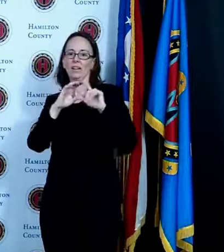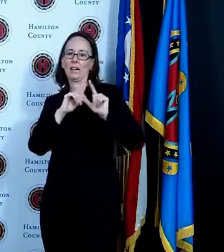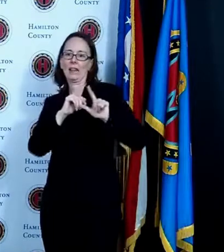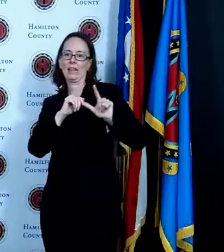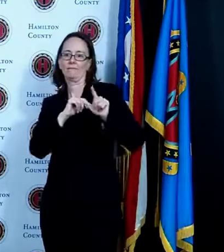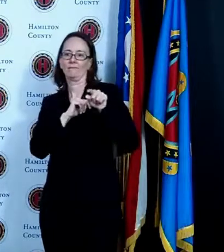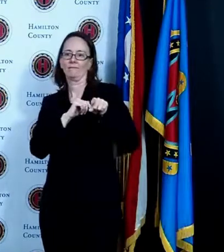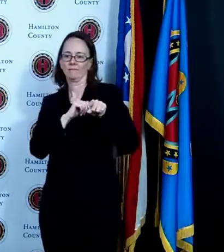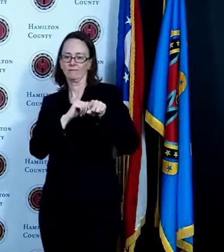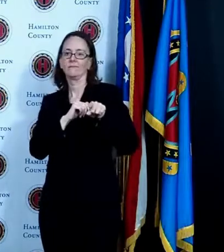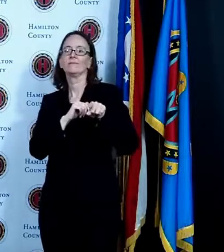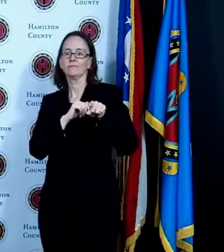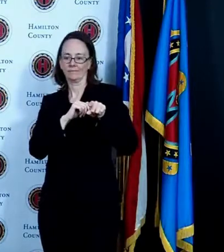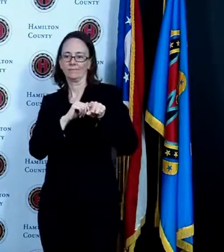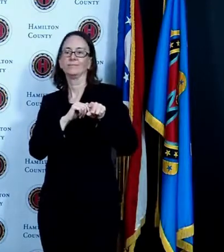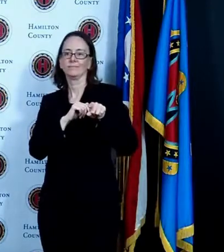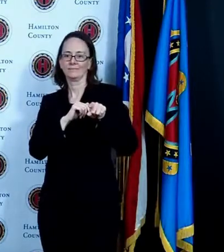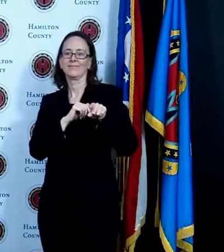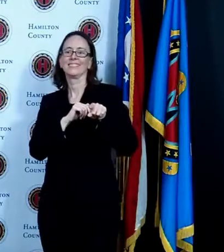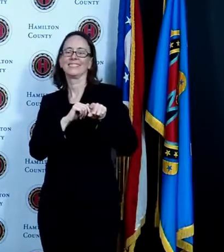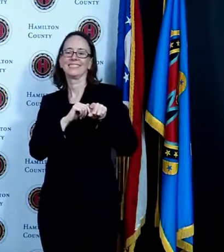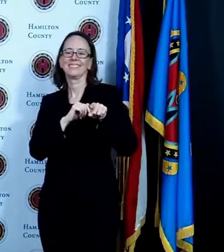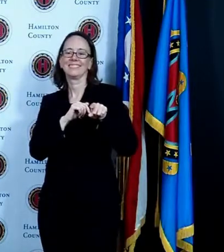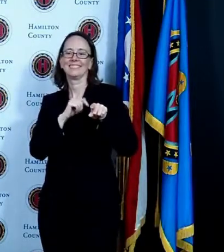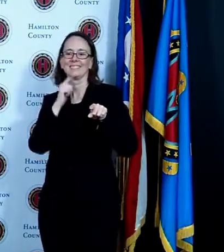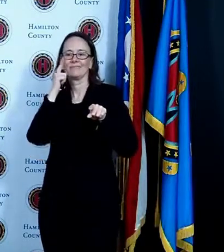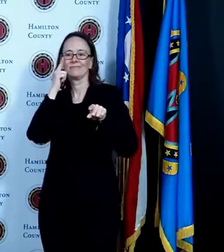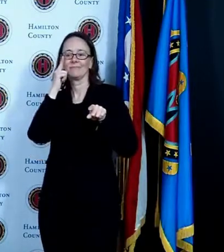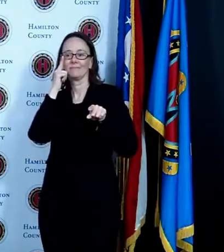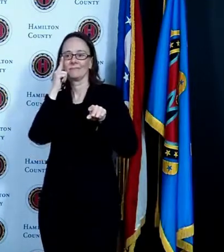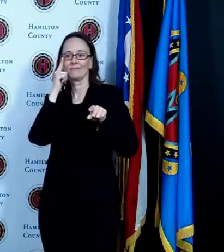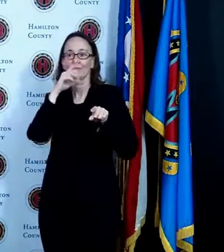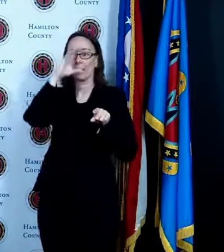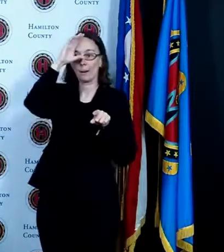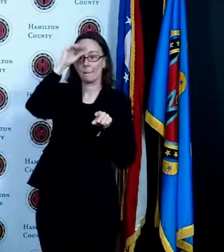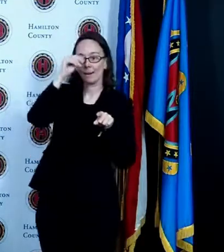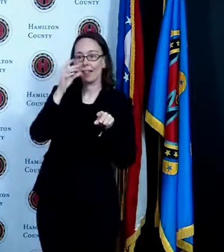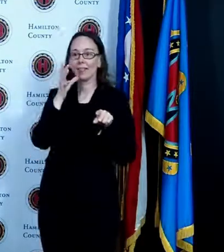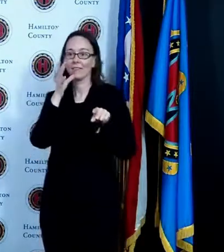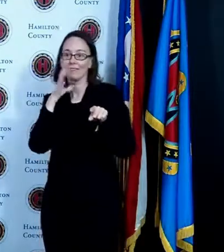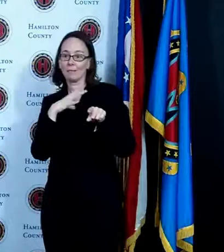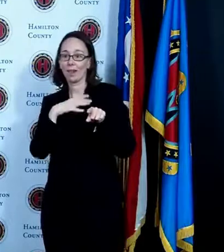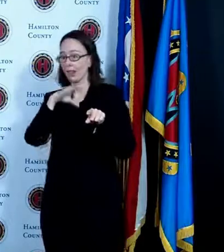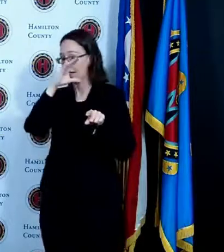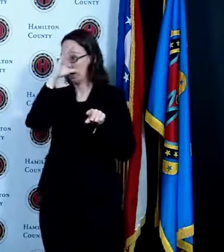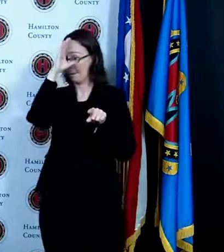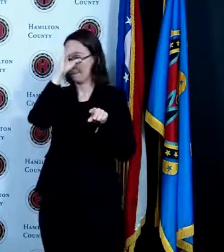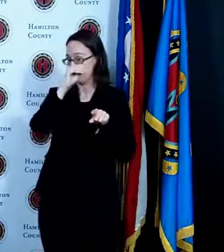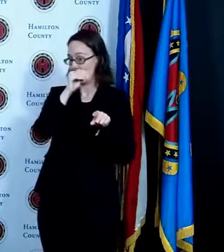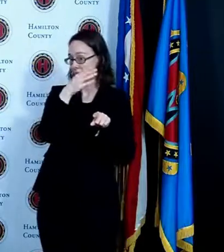is the male/female breakdown and so the blue is male red is female and then the